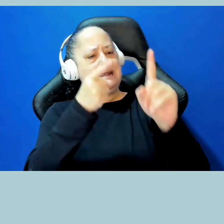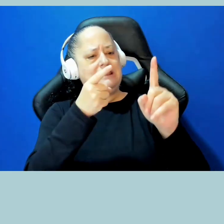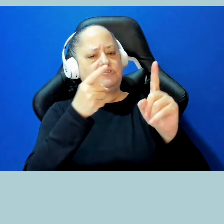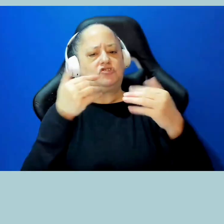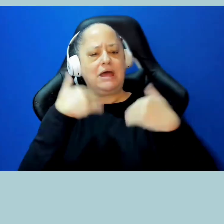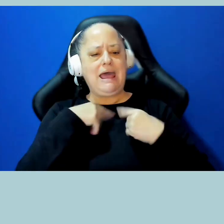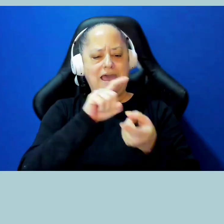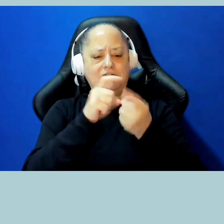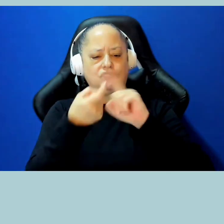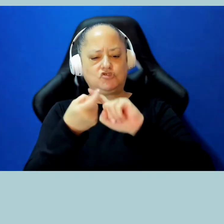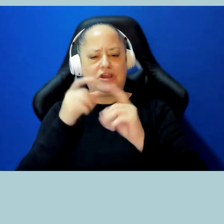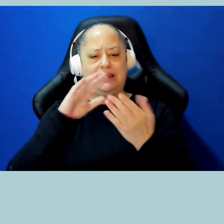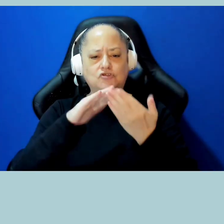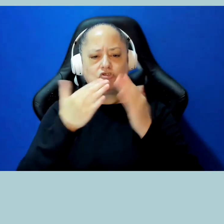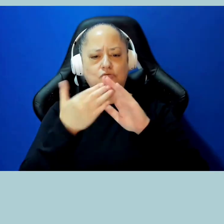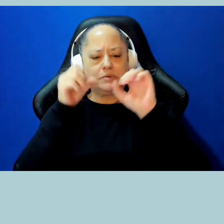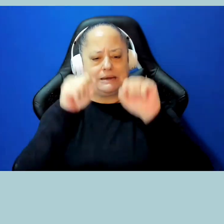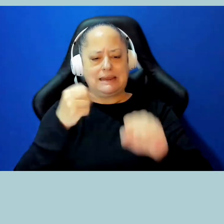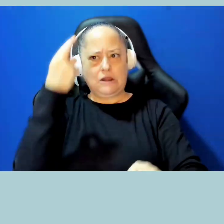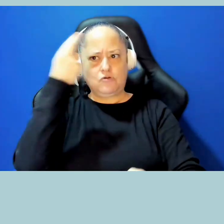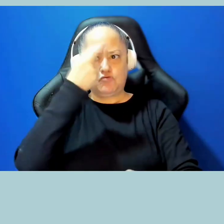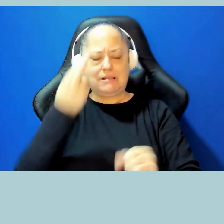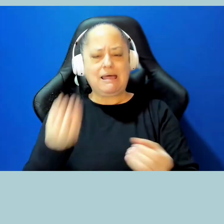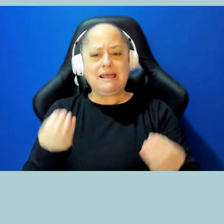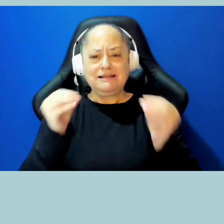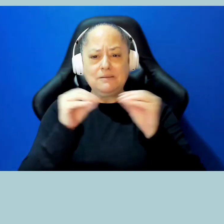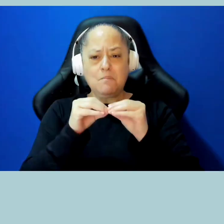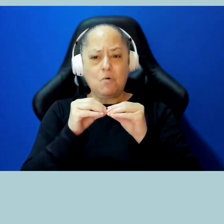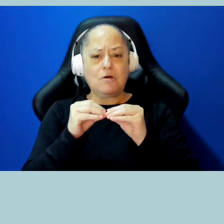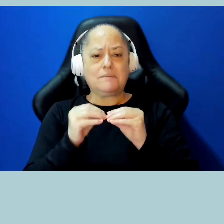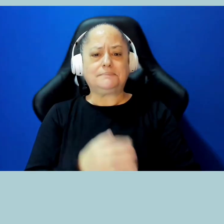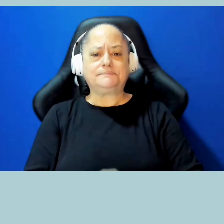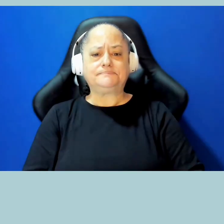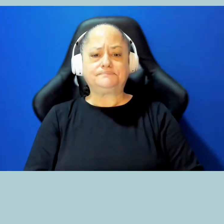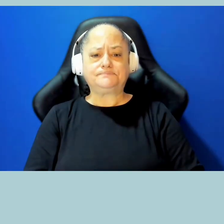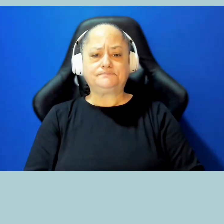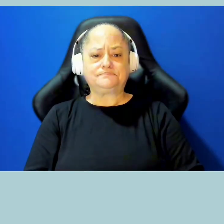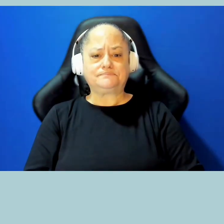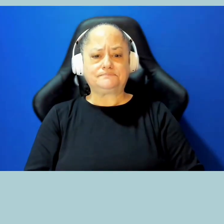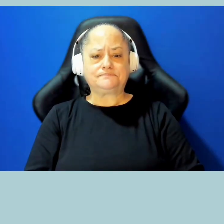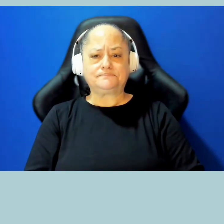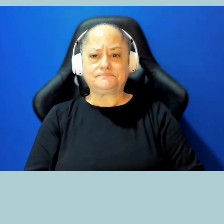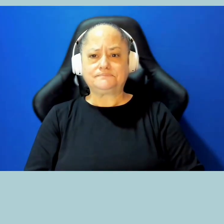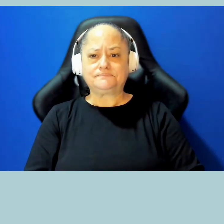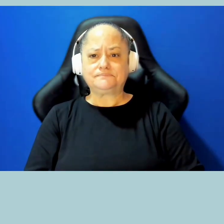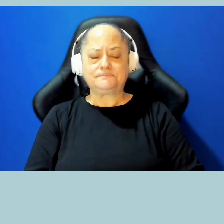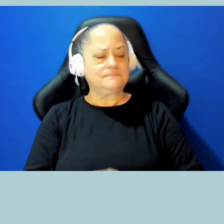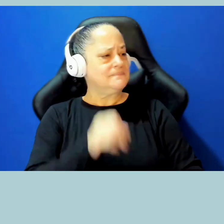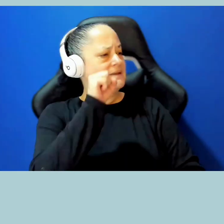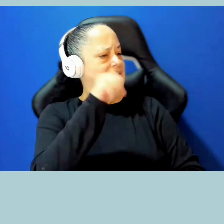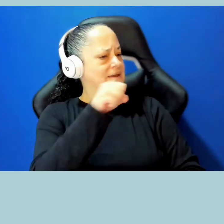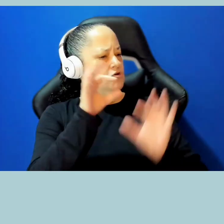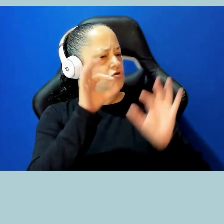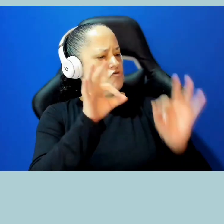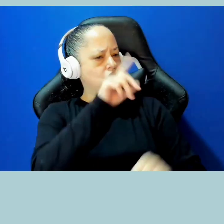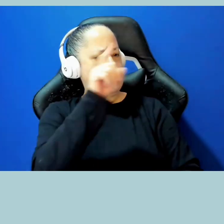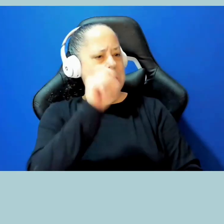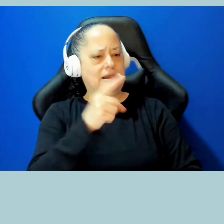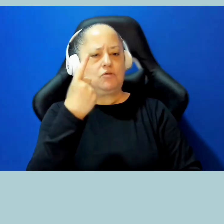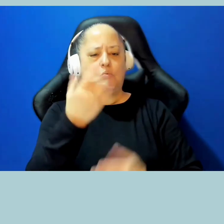our community can realize more readily and if that. Yeah, that's a great question. One thing I haven't mentioned yet is